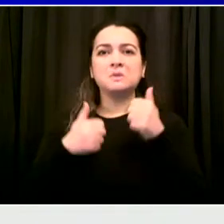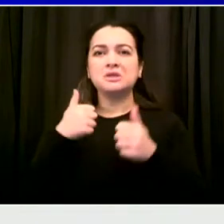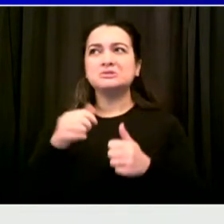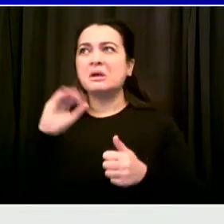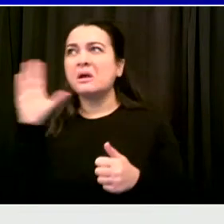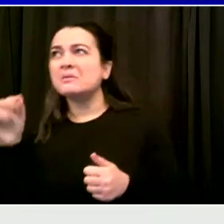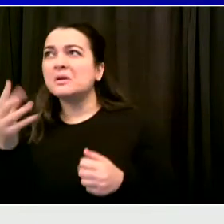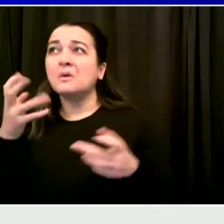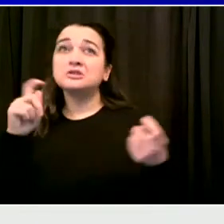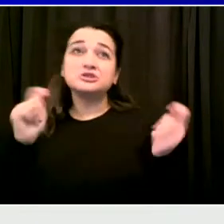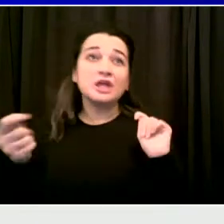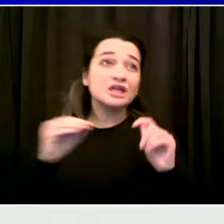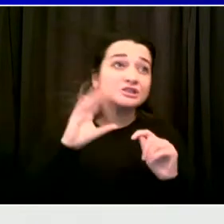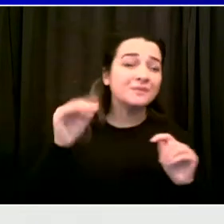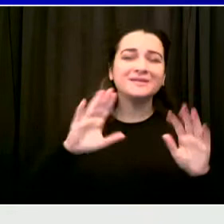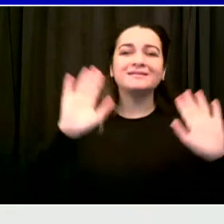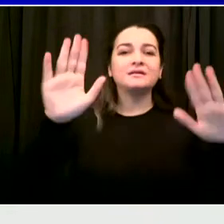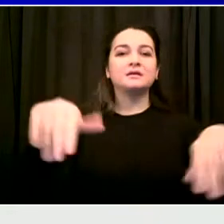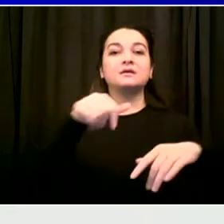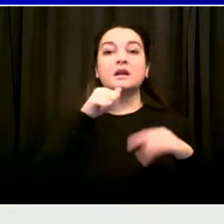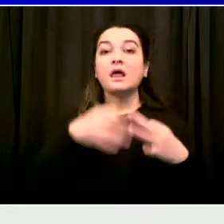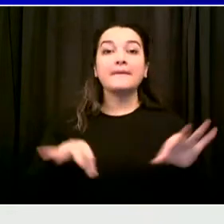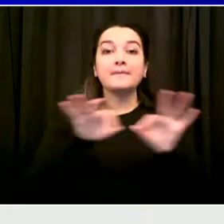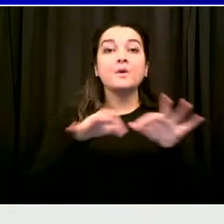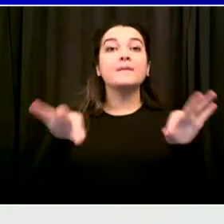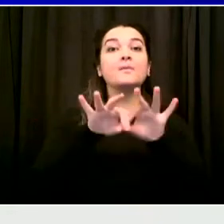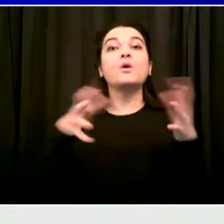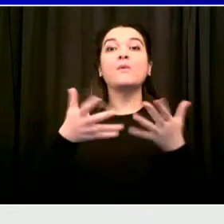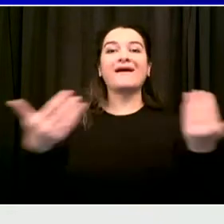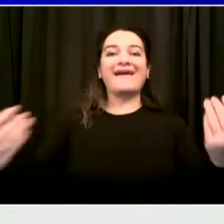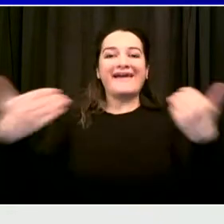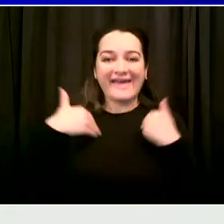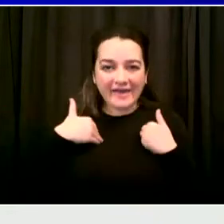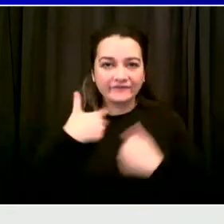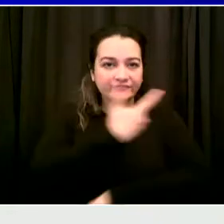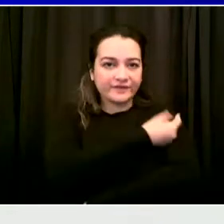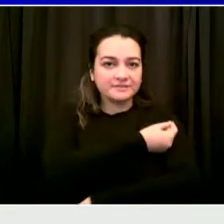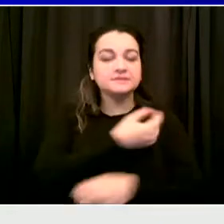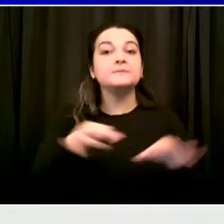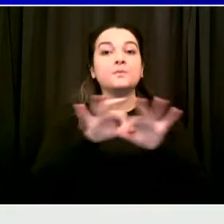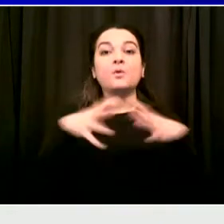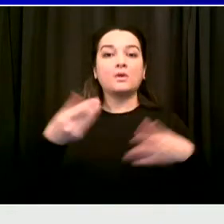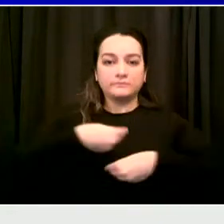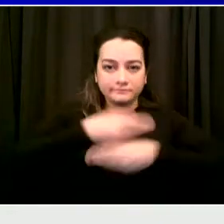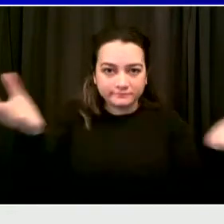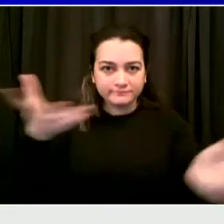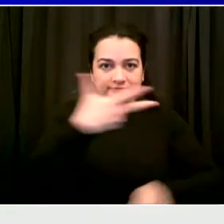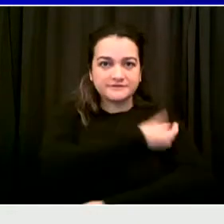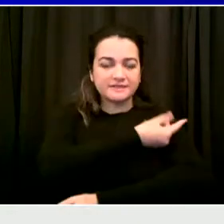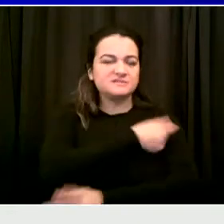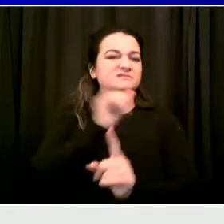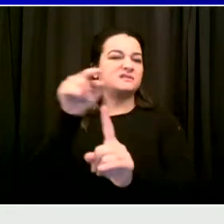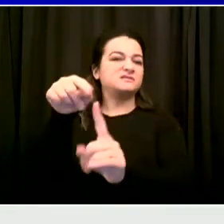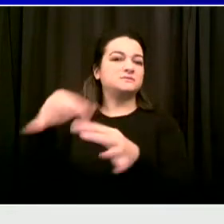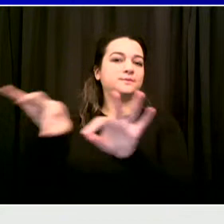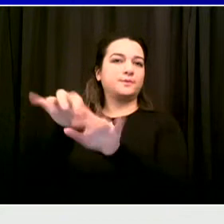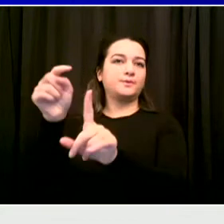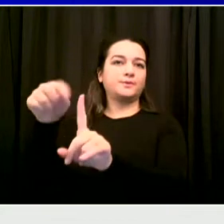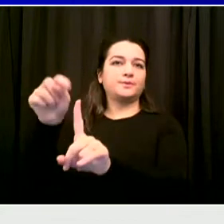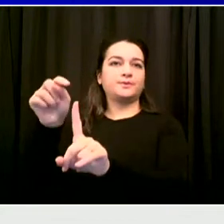AND P PFIROTSTS SHOULD BE THROW